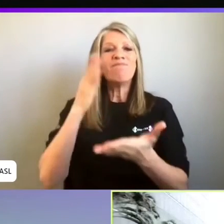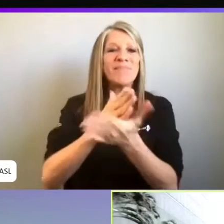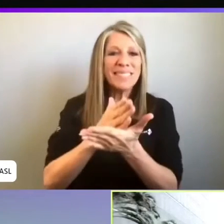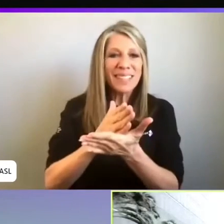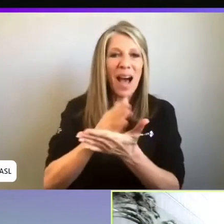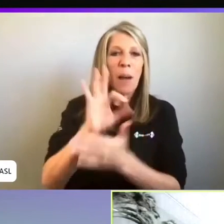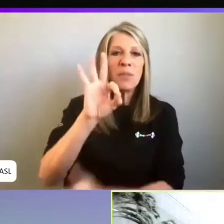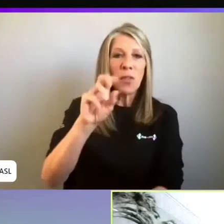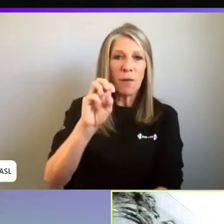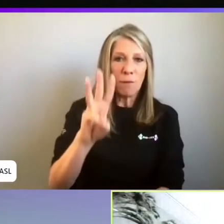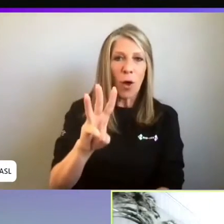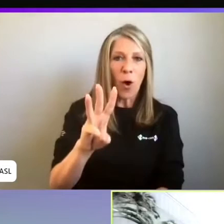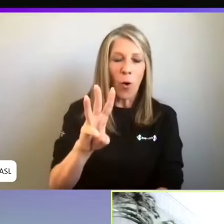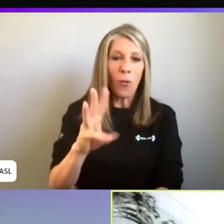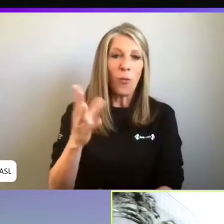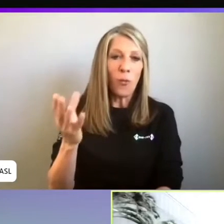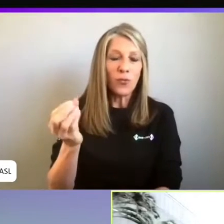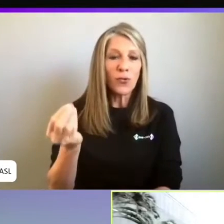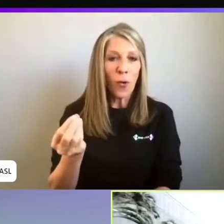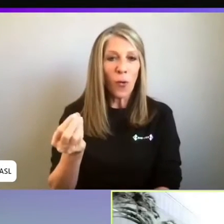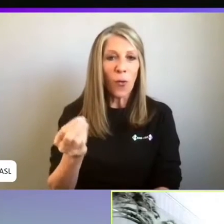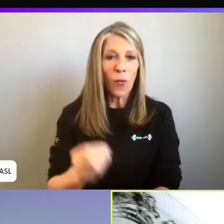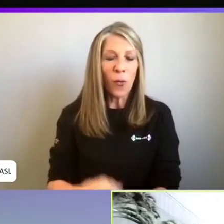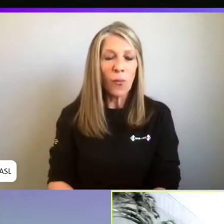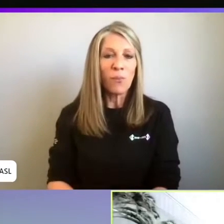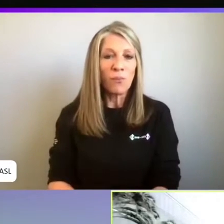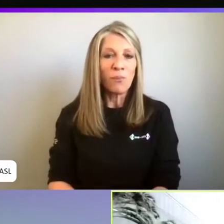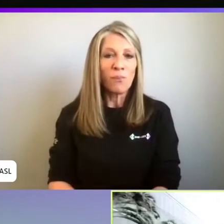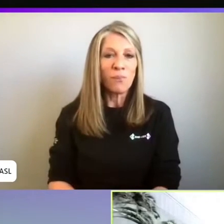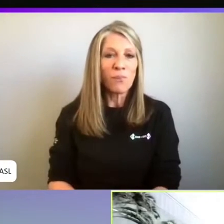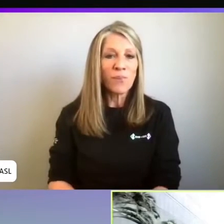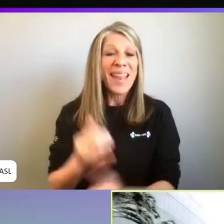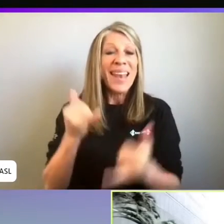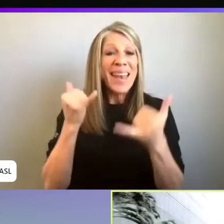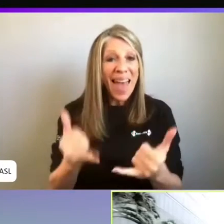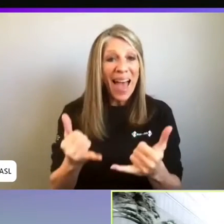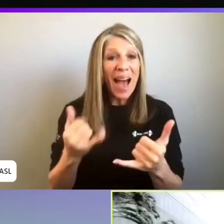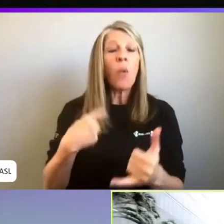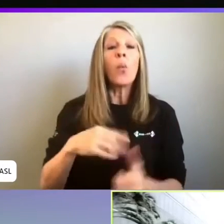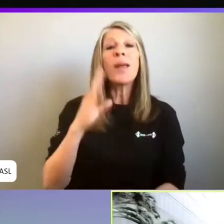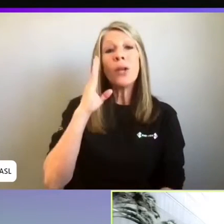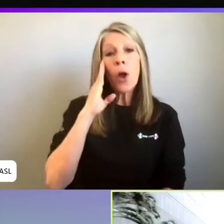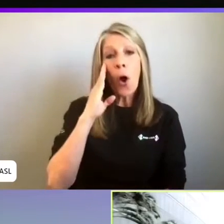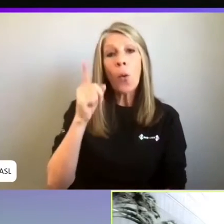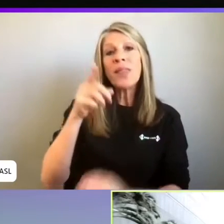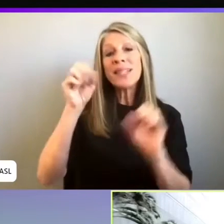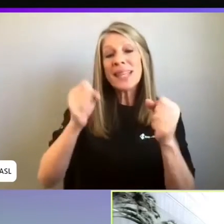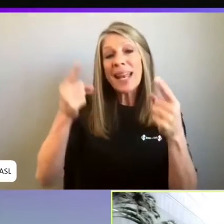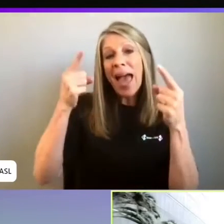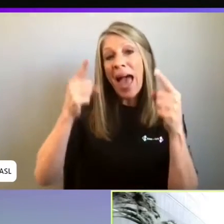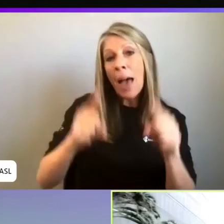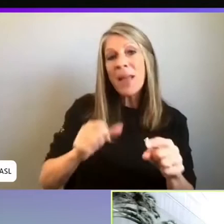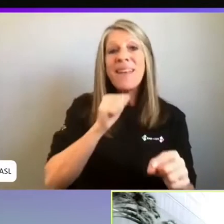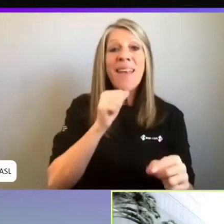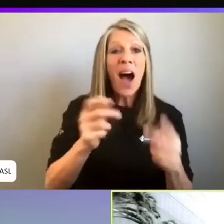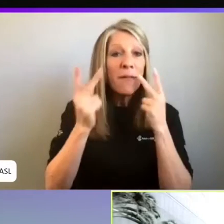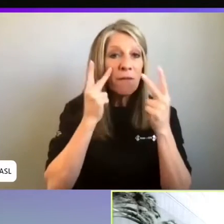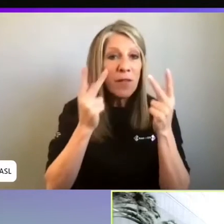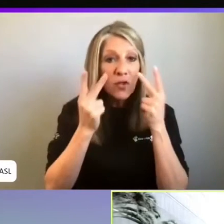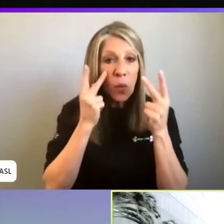had in the moment. And that was something that we noticed was that this bottleneck was kind of breaking up the flow.